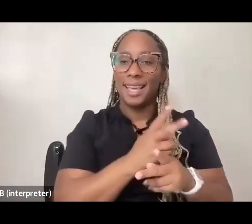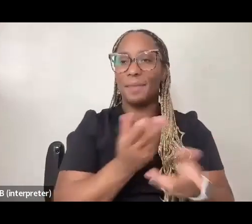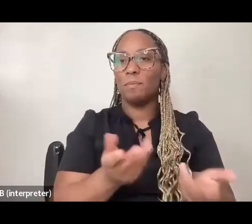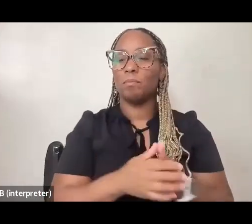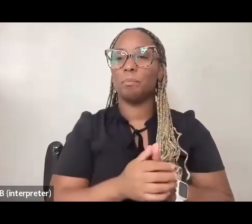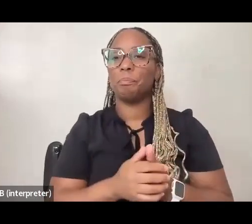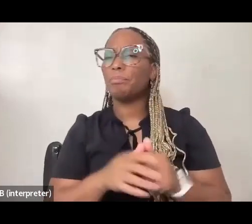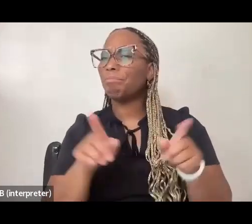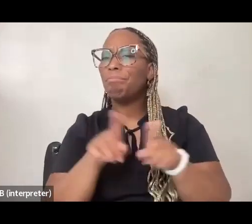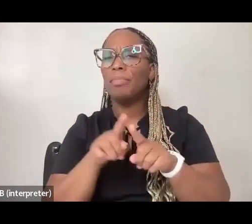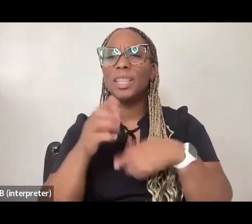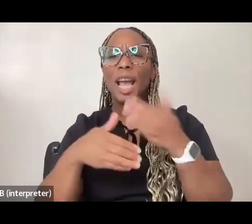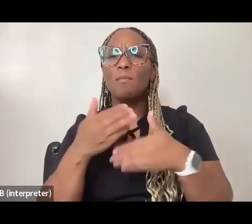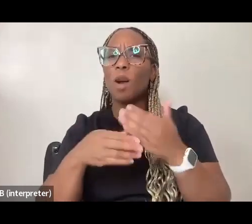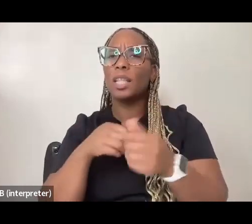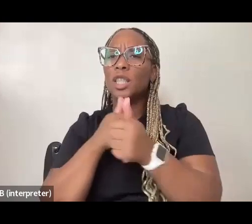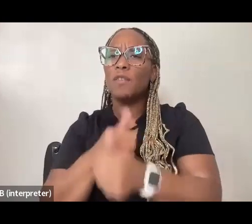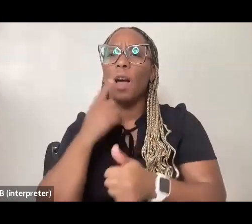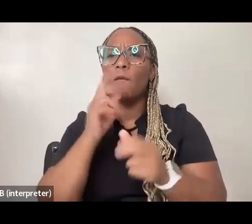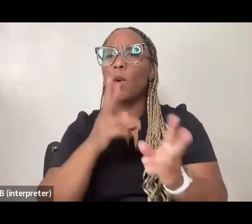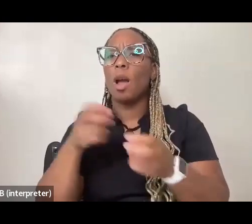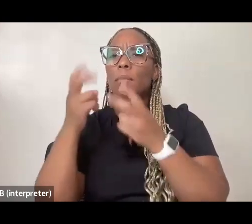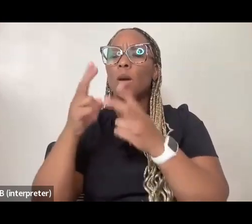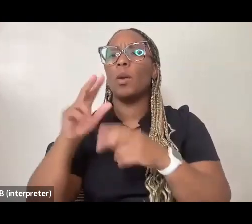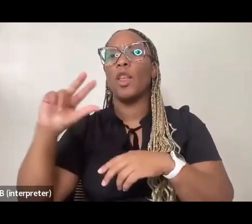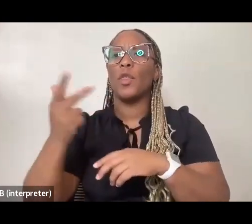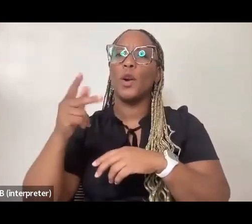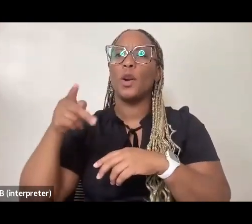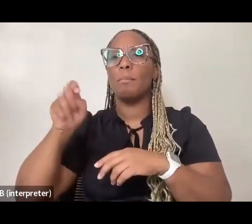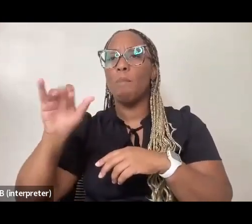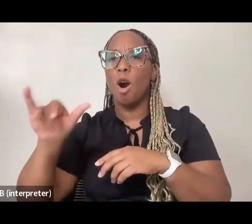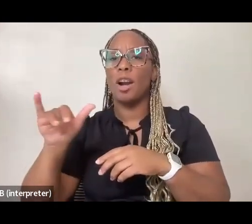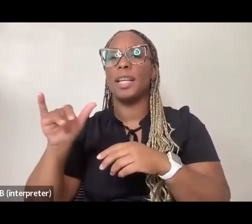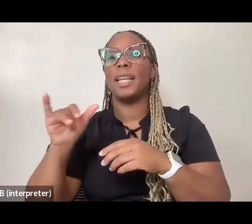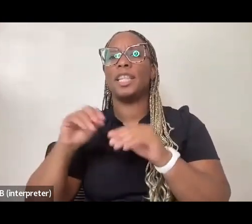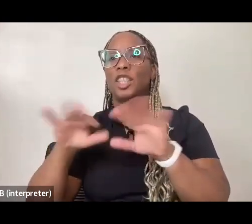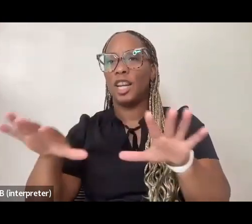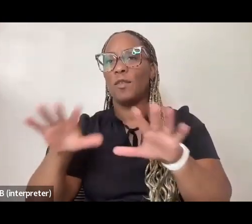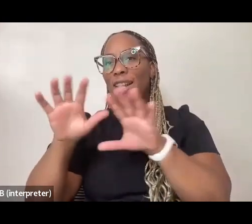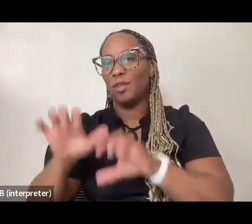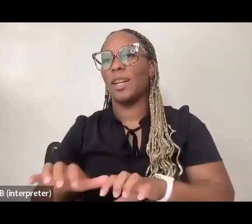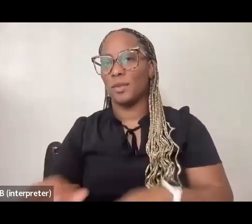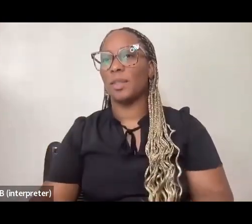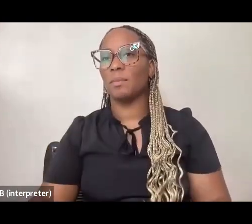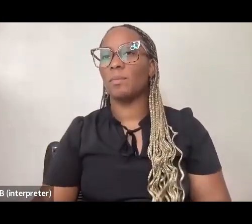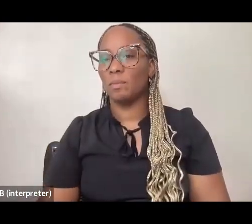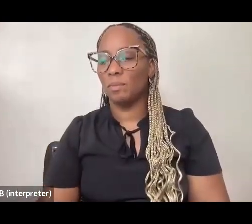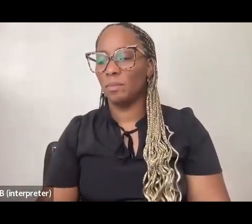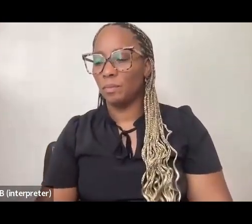This would be the same process you would follow for uploading third-party generated transcripts as well. We will get to that in the second.